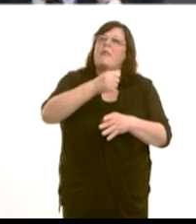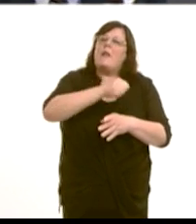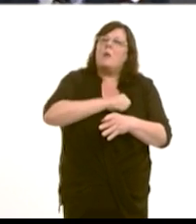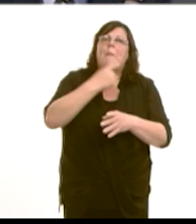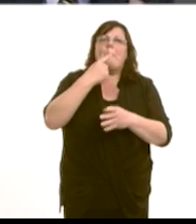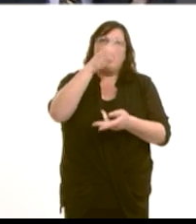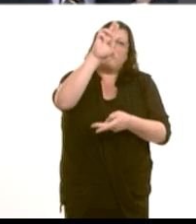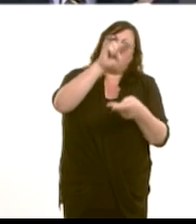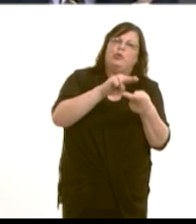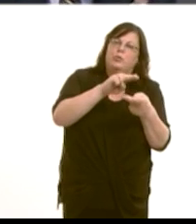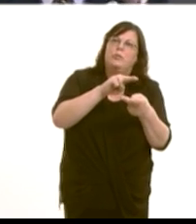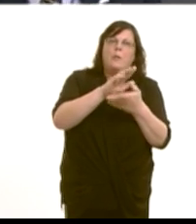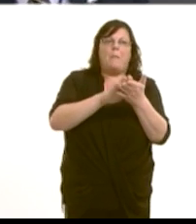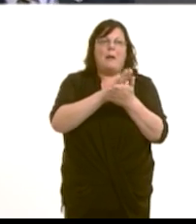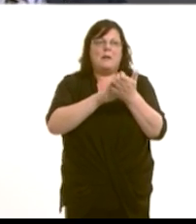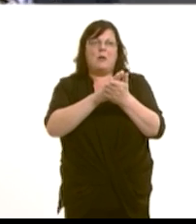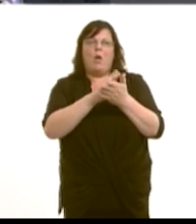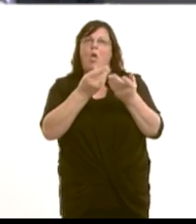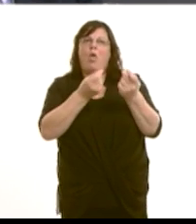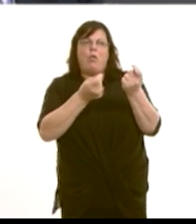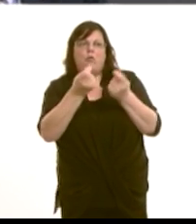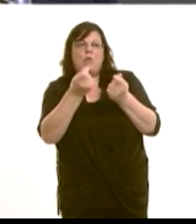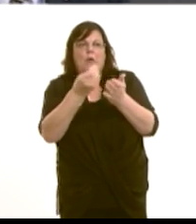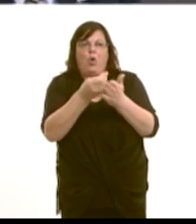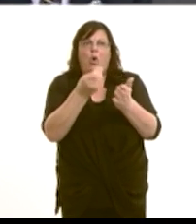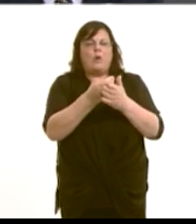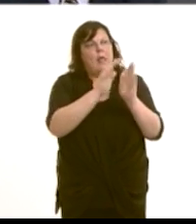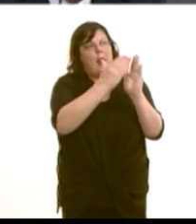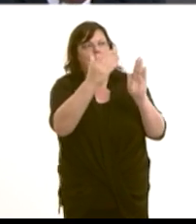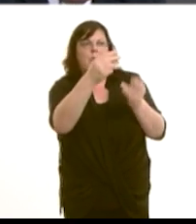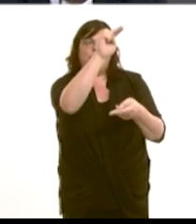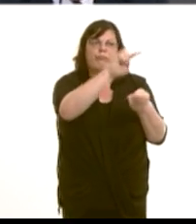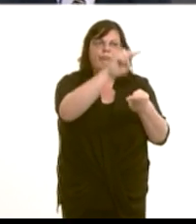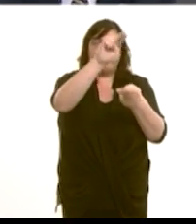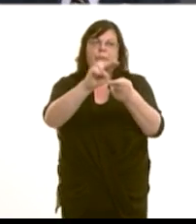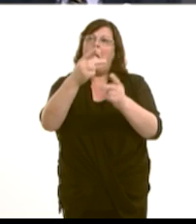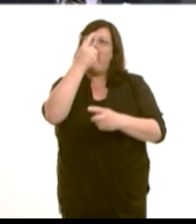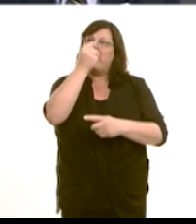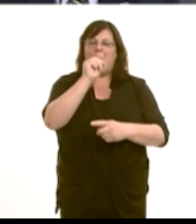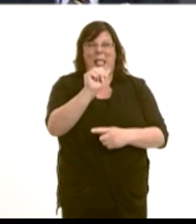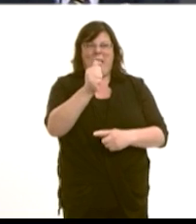cutting half the local running costs of the library service and the possible closure of 11 branch libraries.